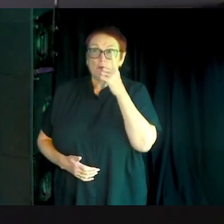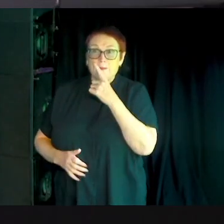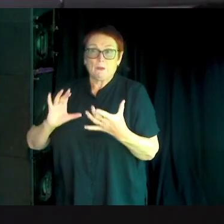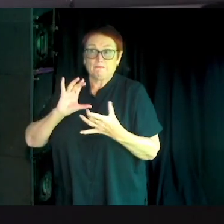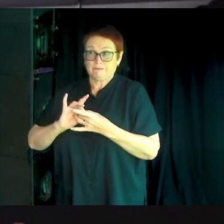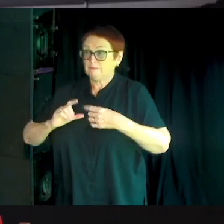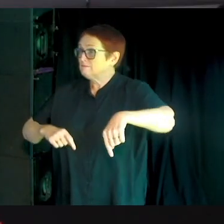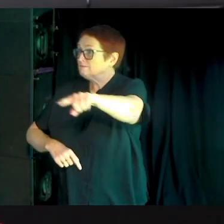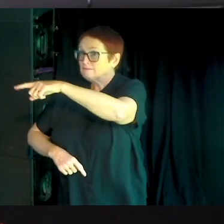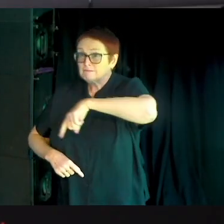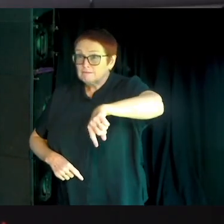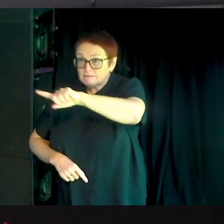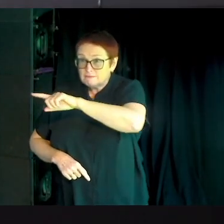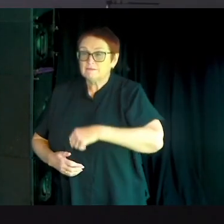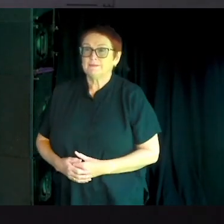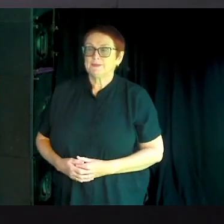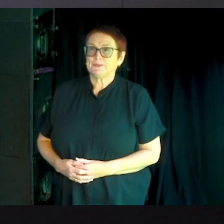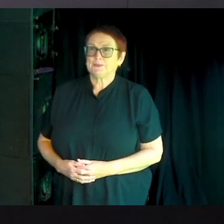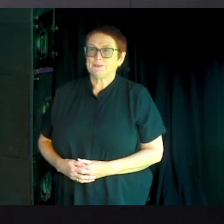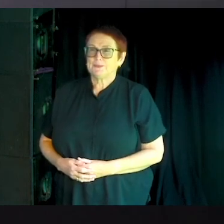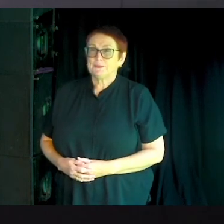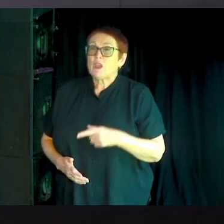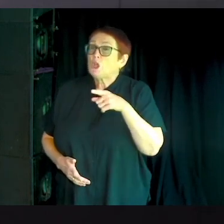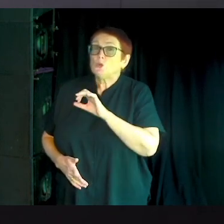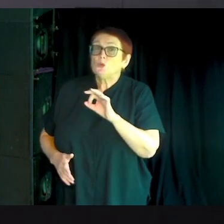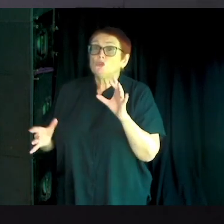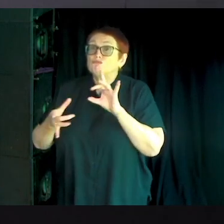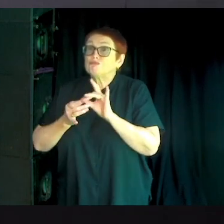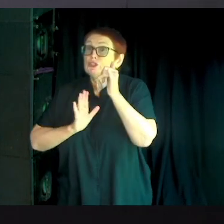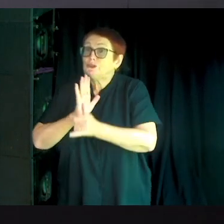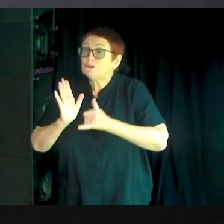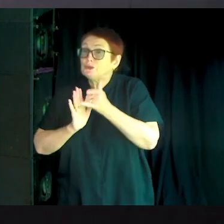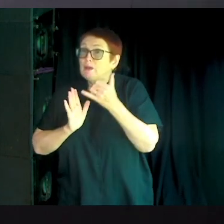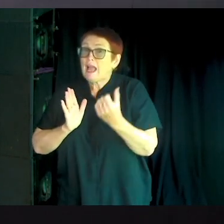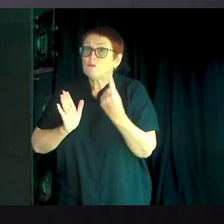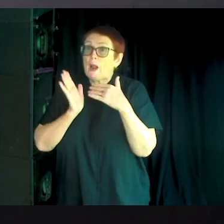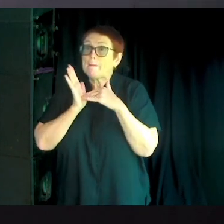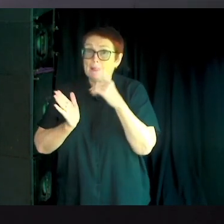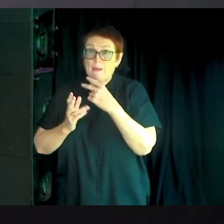not in their space if you're not on YouTube we have a million people watching right now